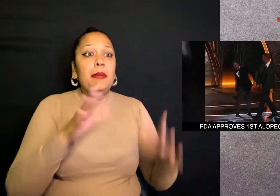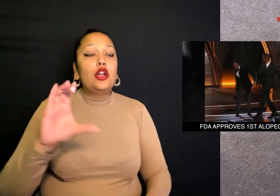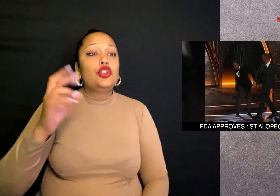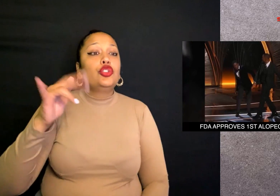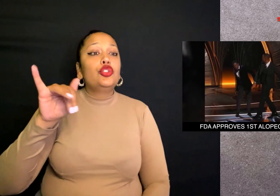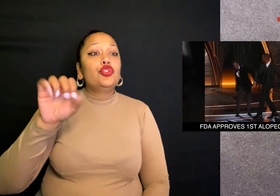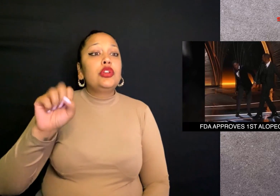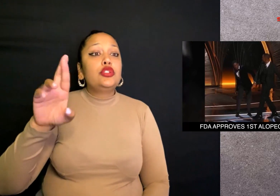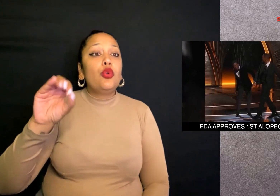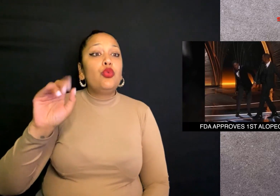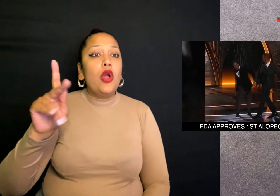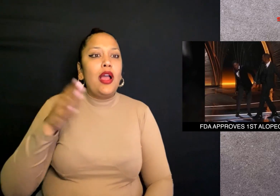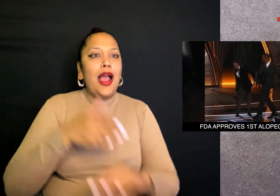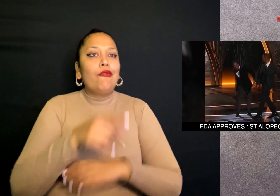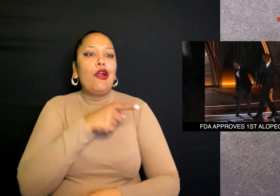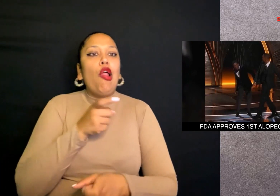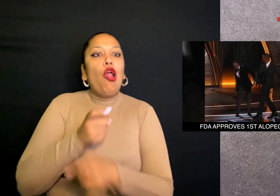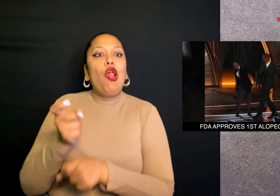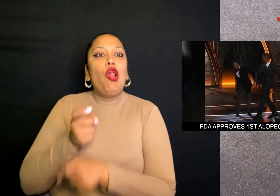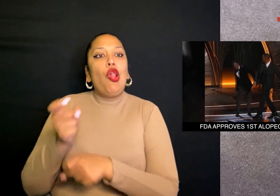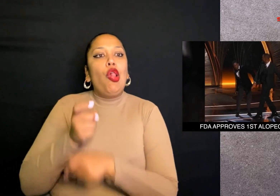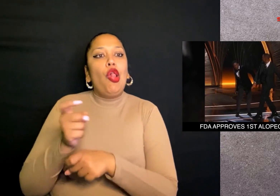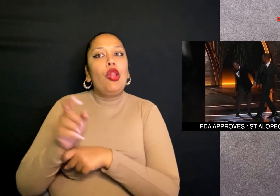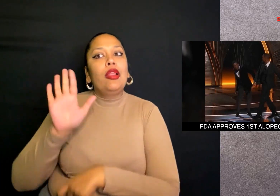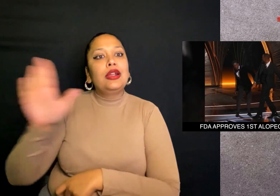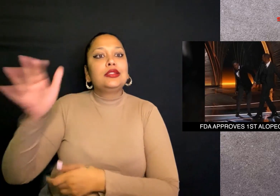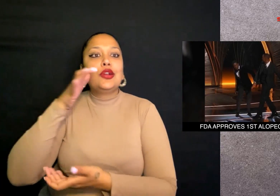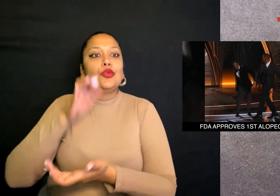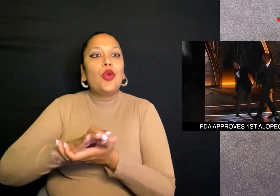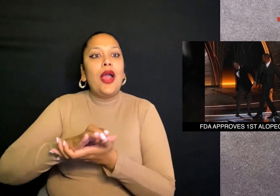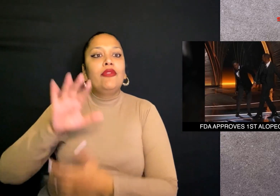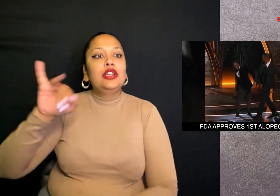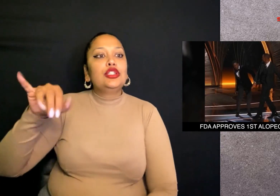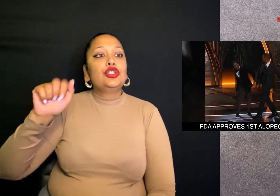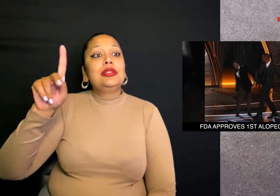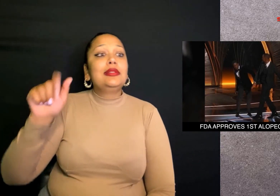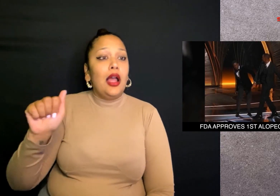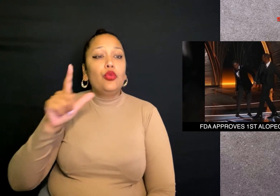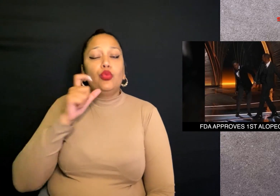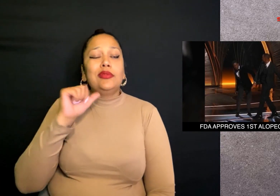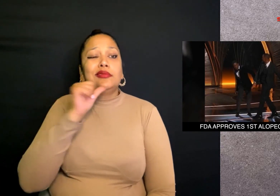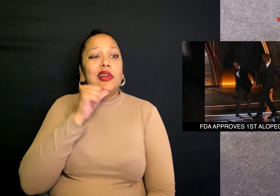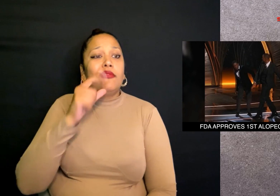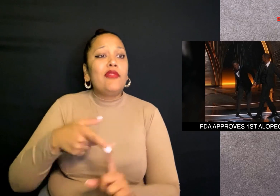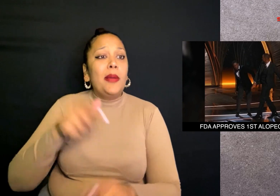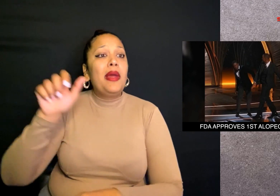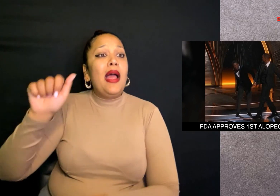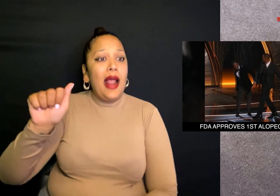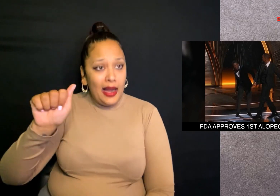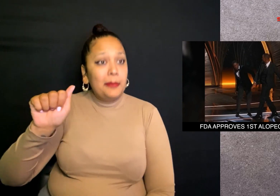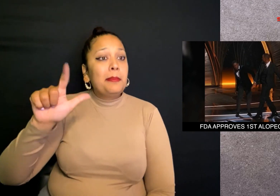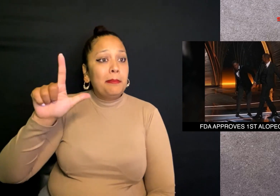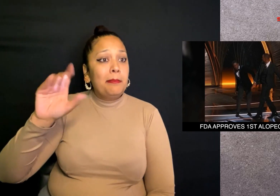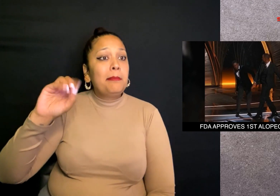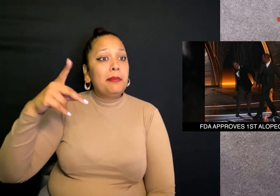Smith slapped comedian Chris Rock after he made a joke about Smith's wife Jada who suffers